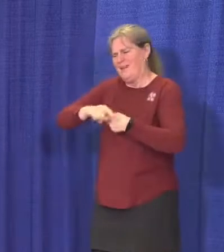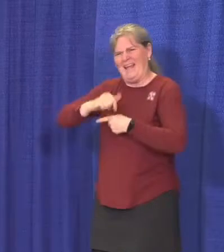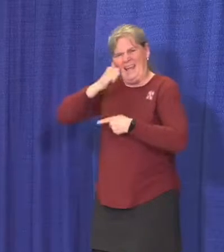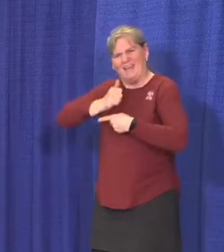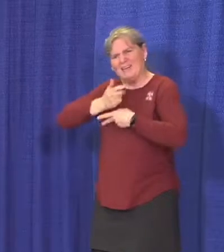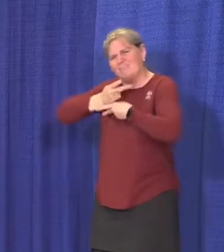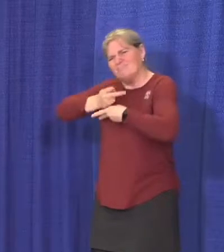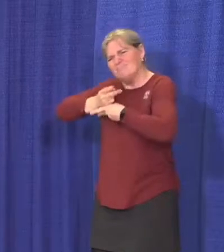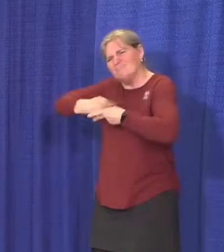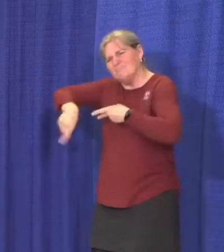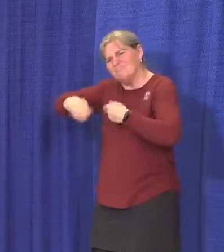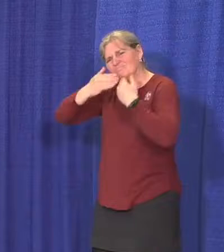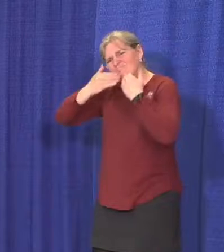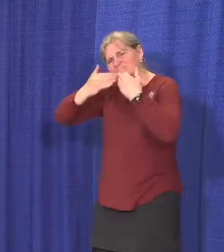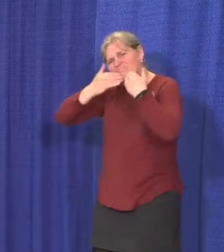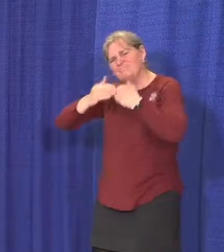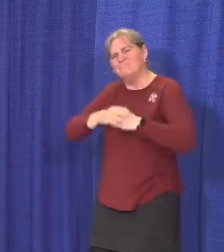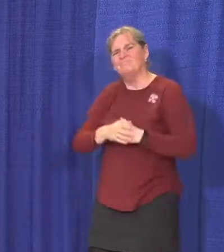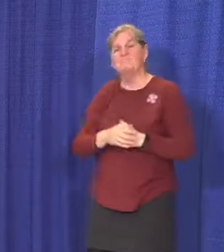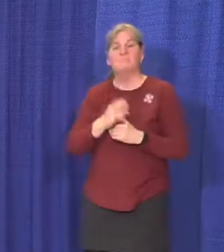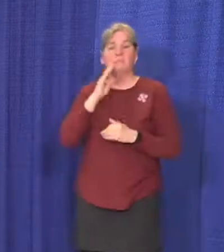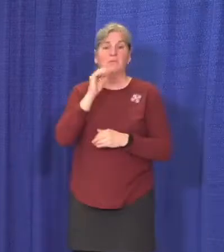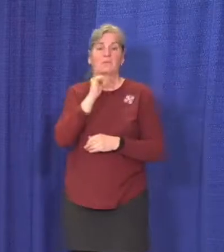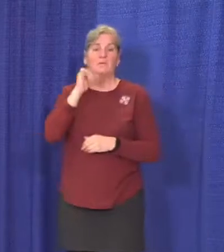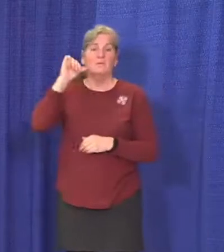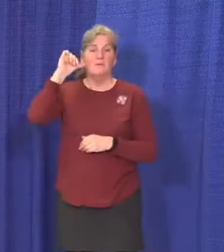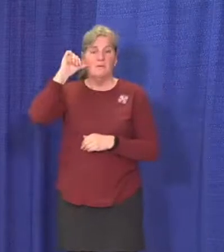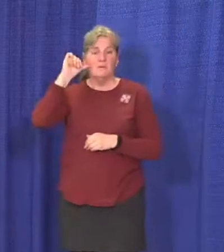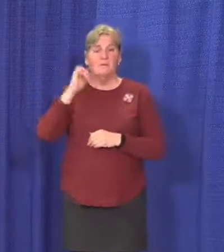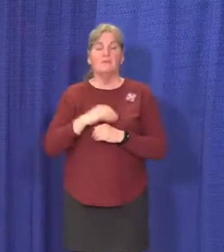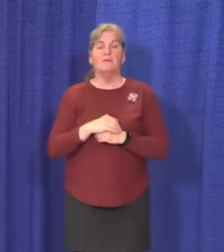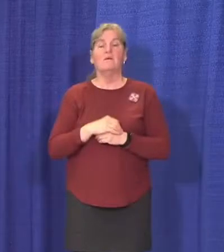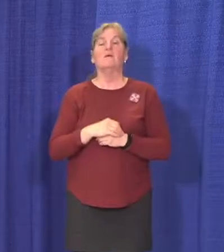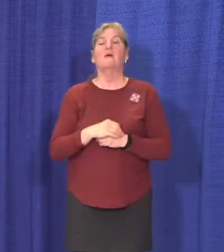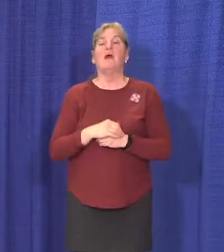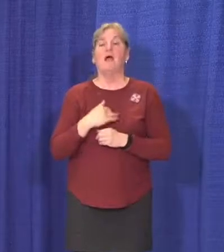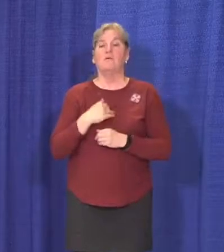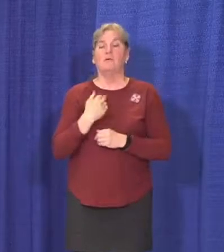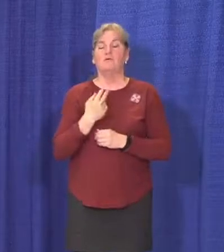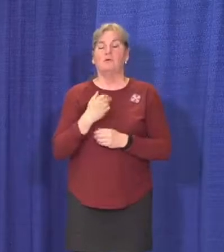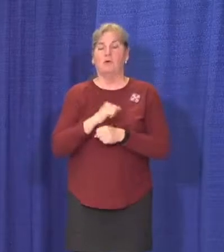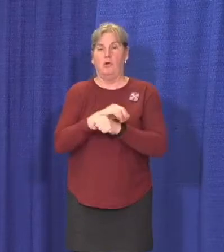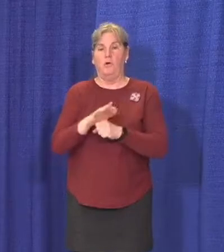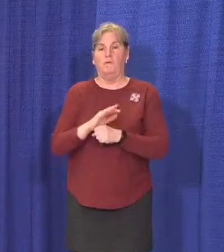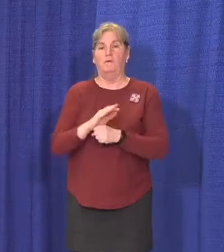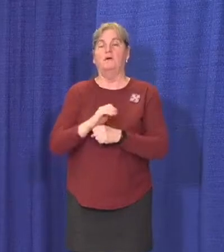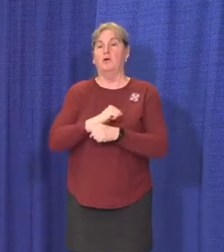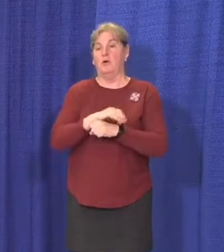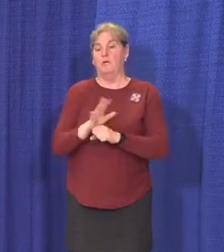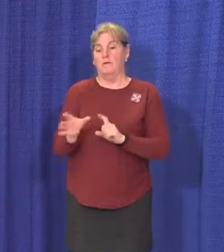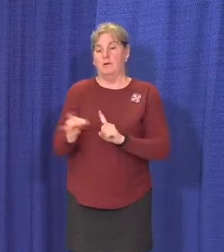all each and every day. Yesterday we announced two new